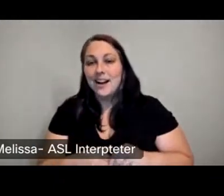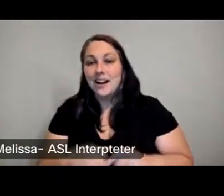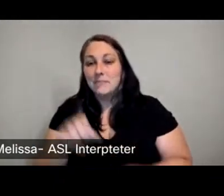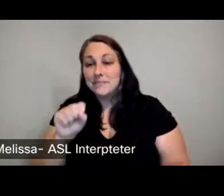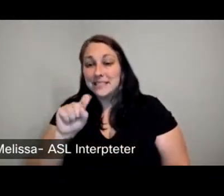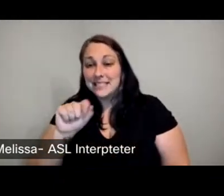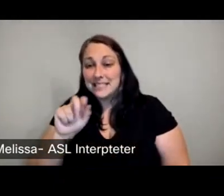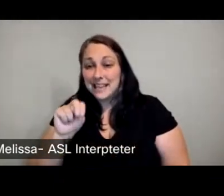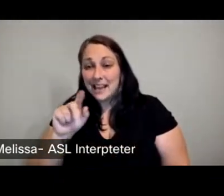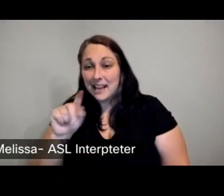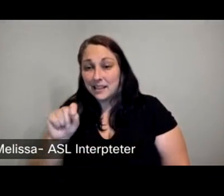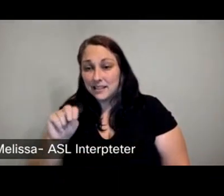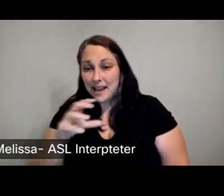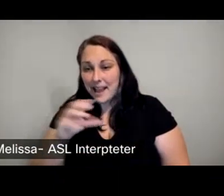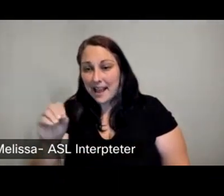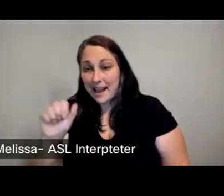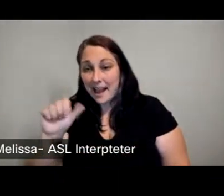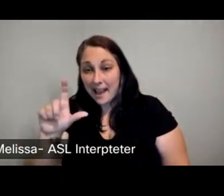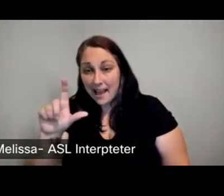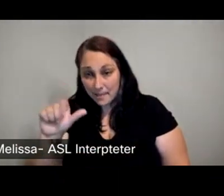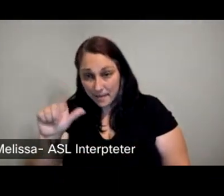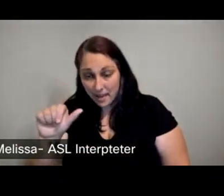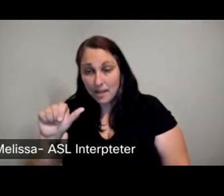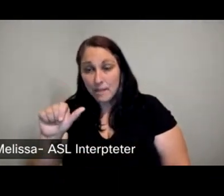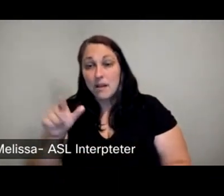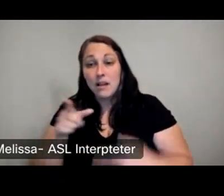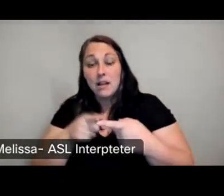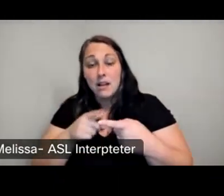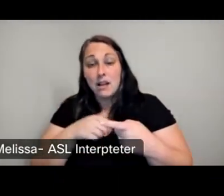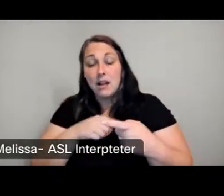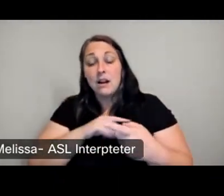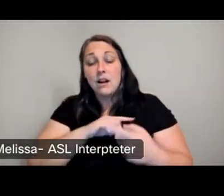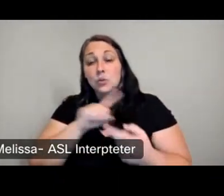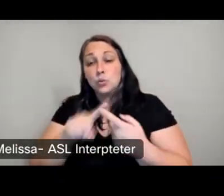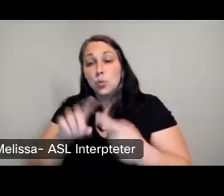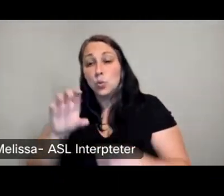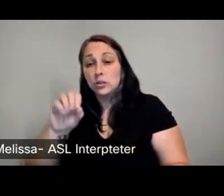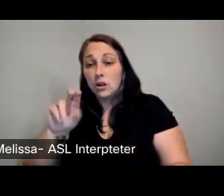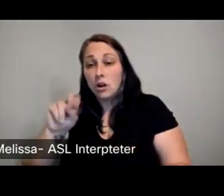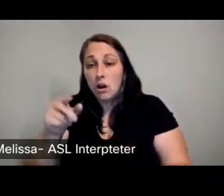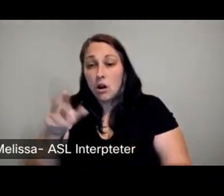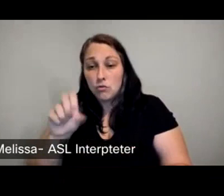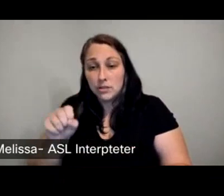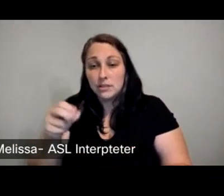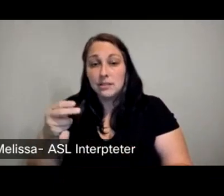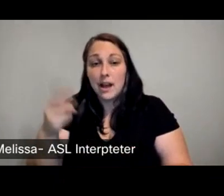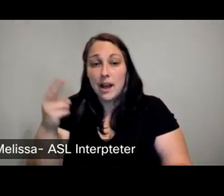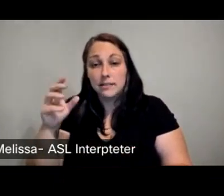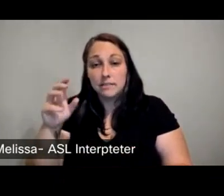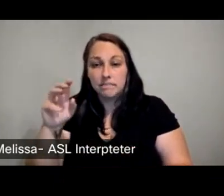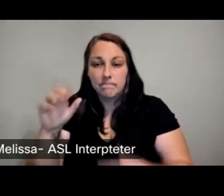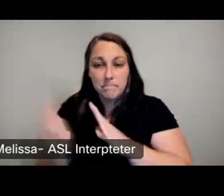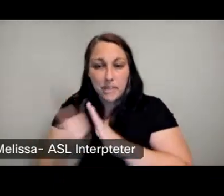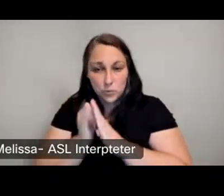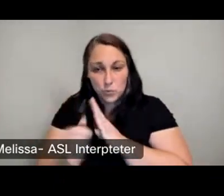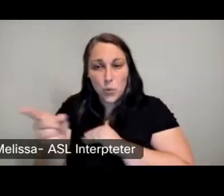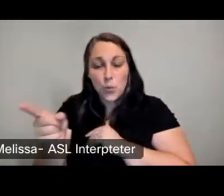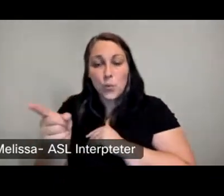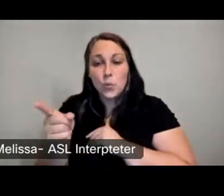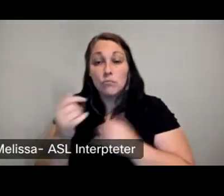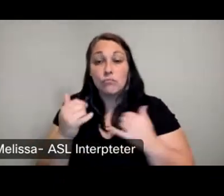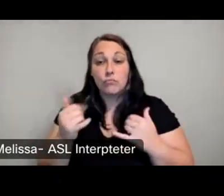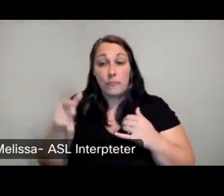or Stanton in Alabama going towards Congress Heist Metro there's a um a credit union on that corner